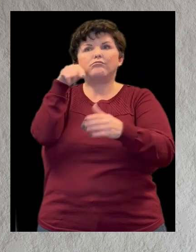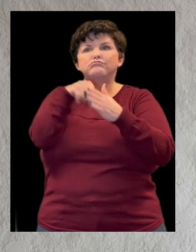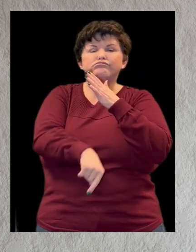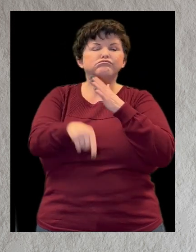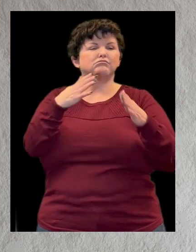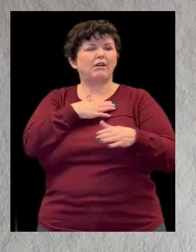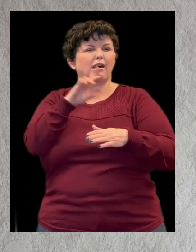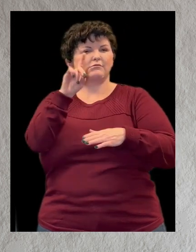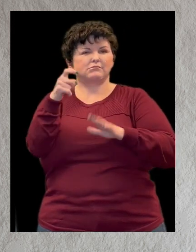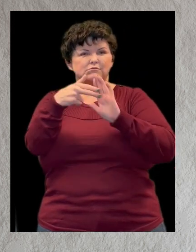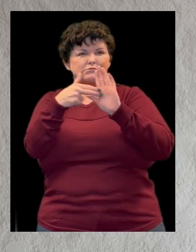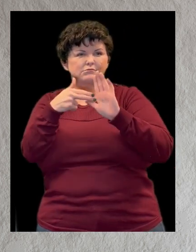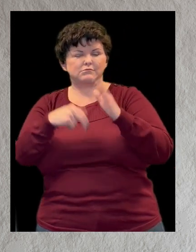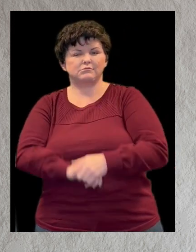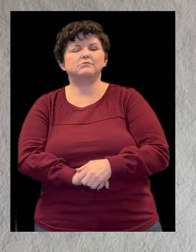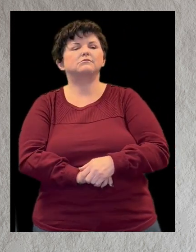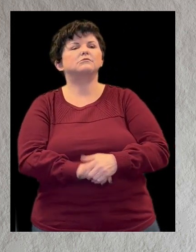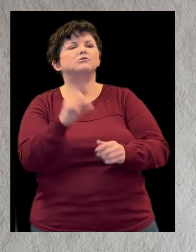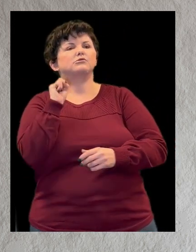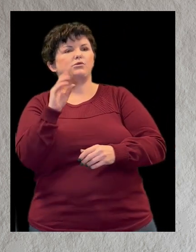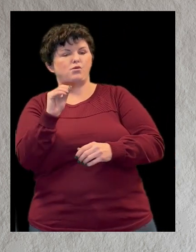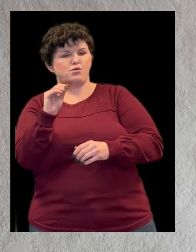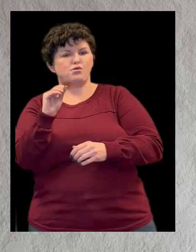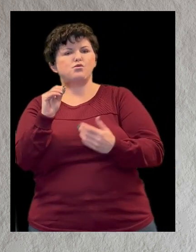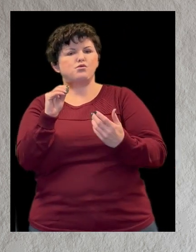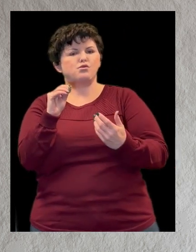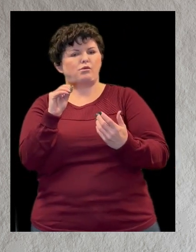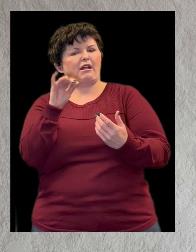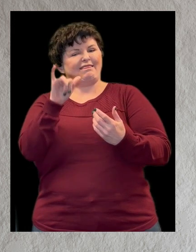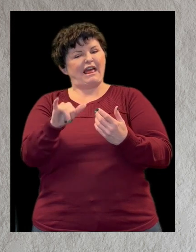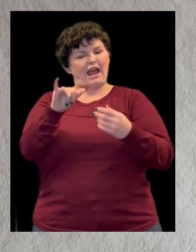And so I find a partial disclosure just really handy.